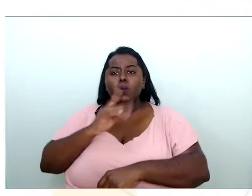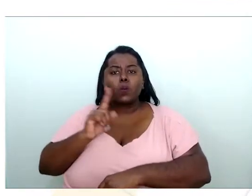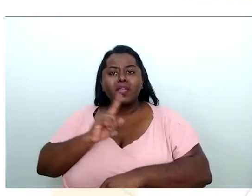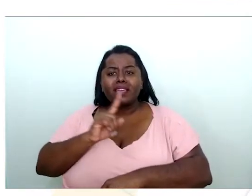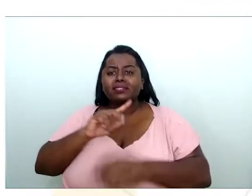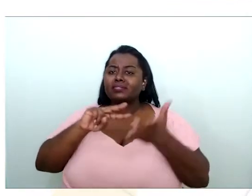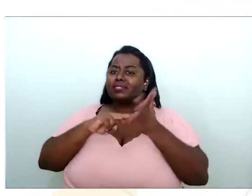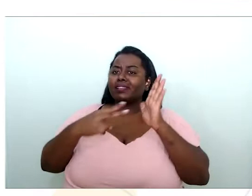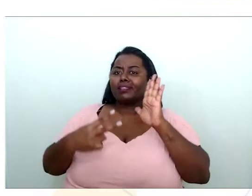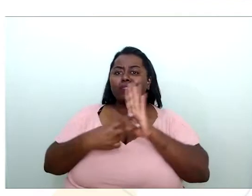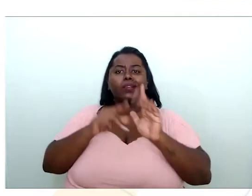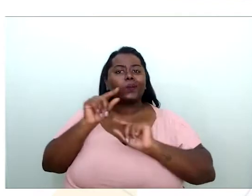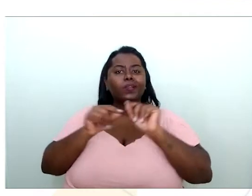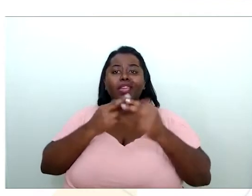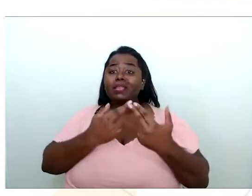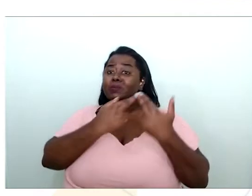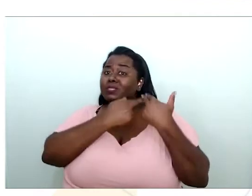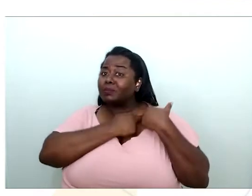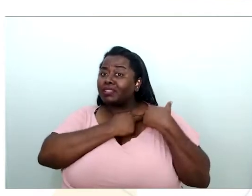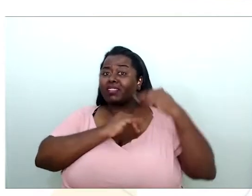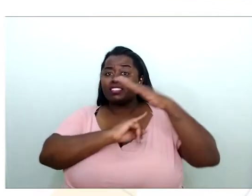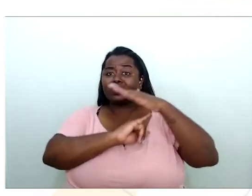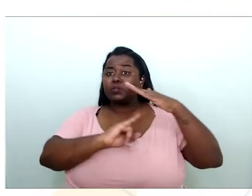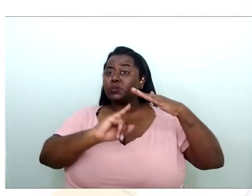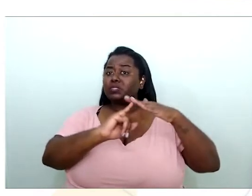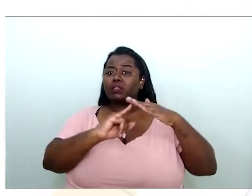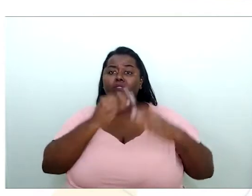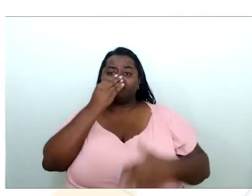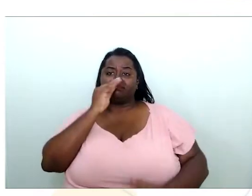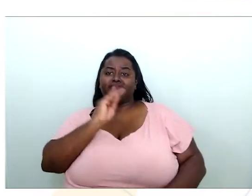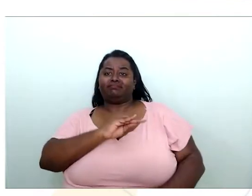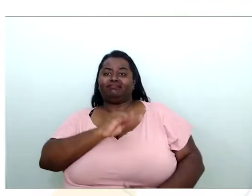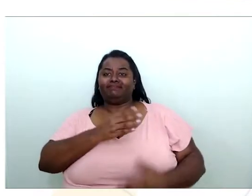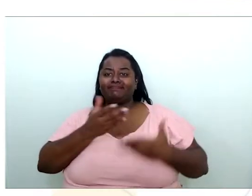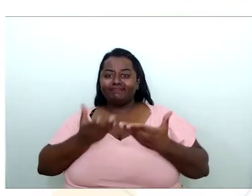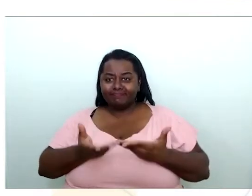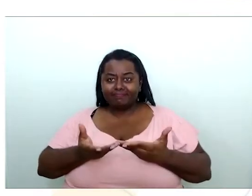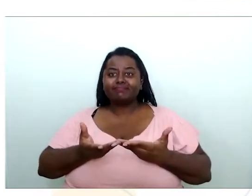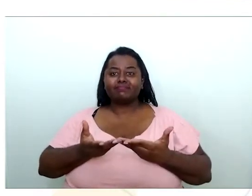dereliction of responsibility by the institution in relation to the quality